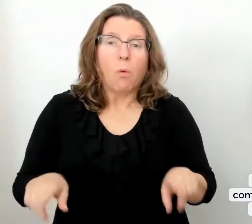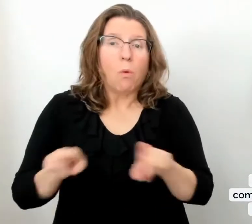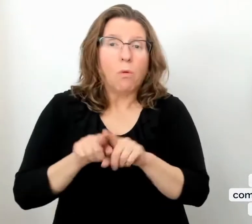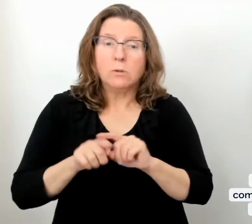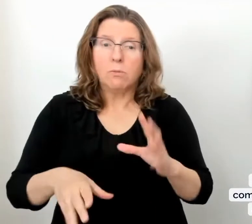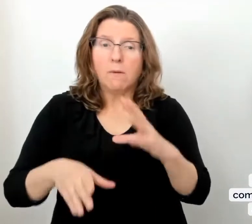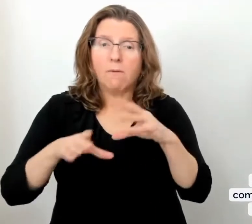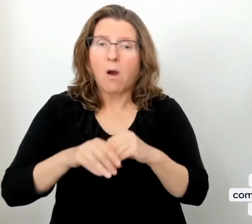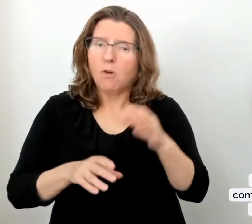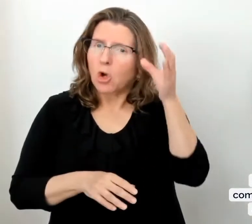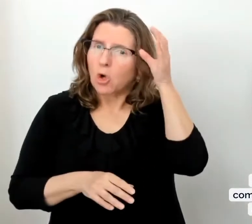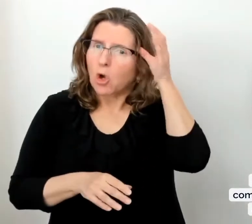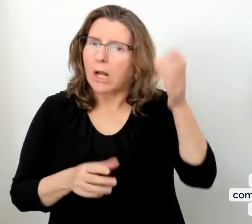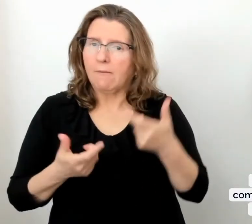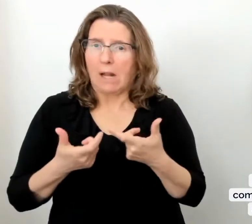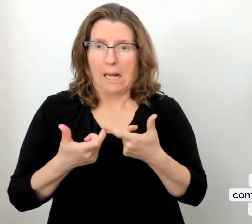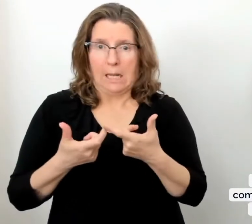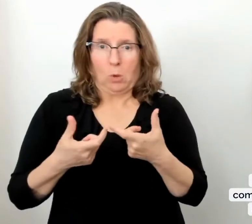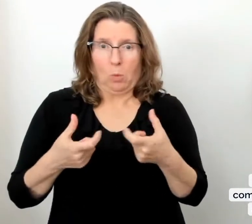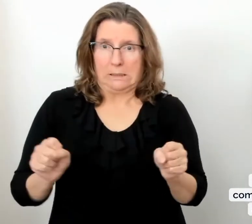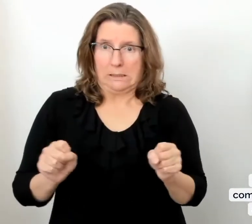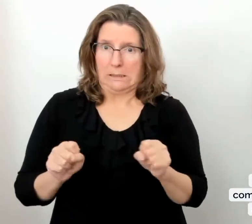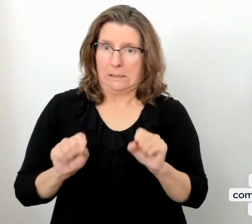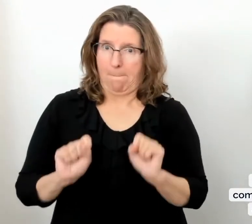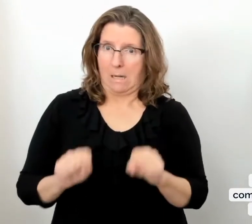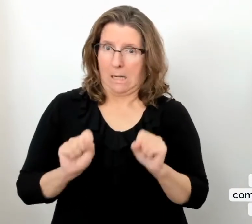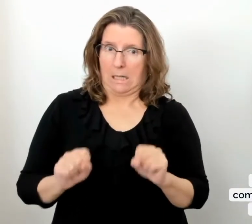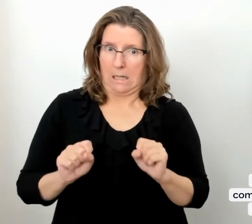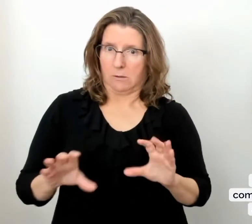Writing relies on cognitive and linguistic abilities.